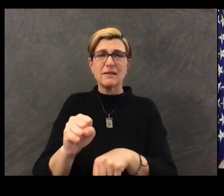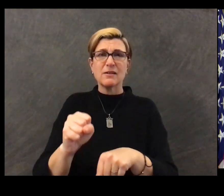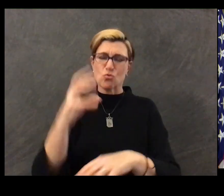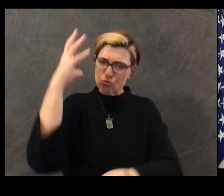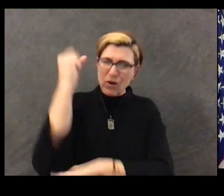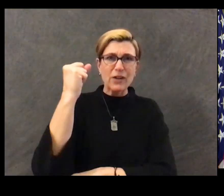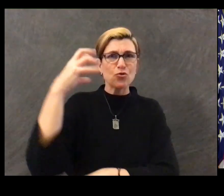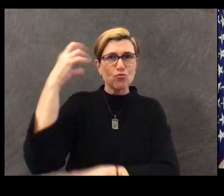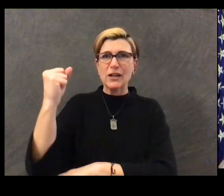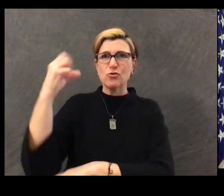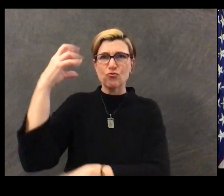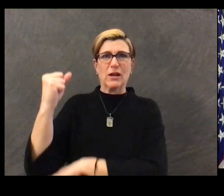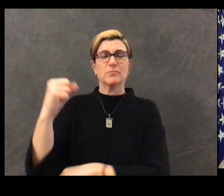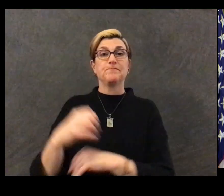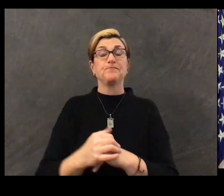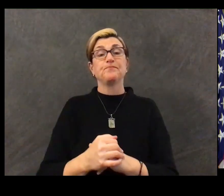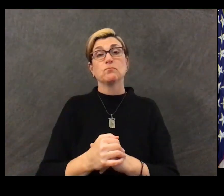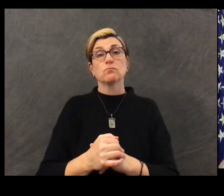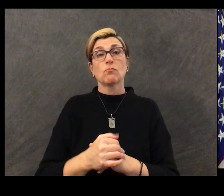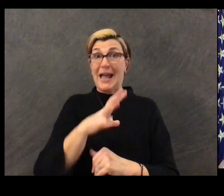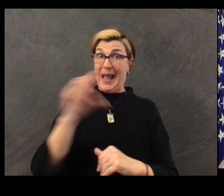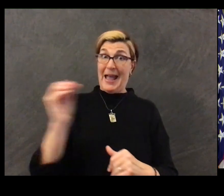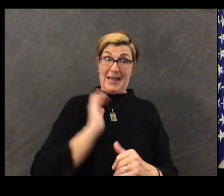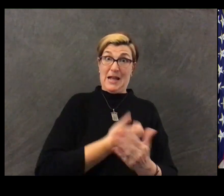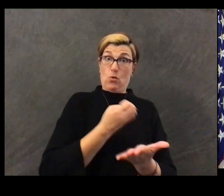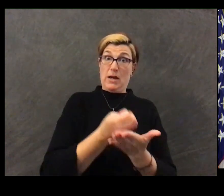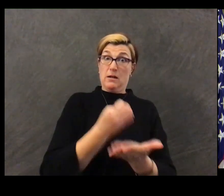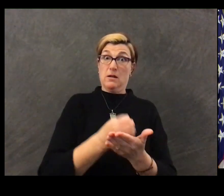also breaking them economically highest stock market numbers highest numbers of